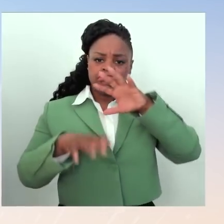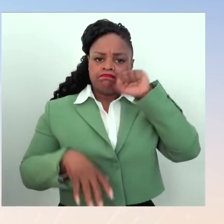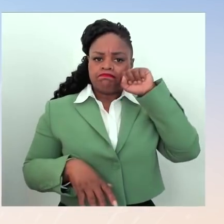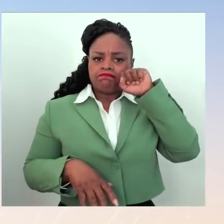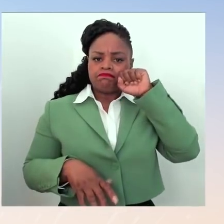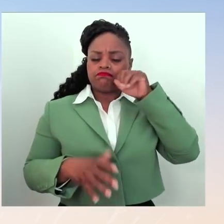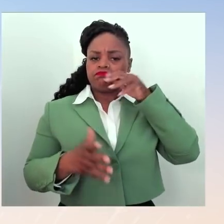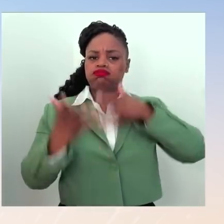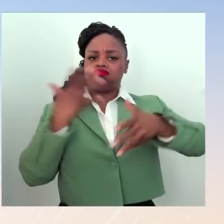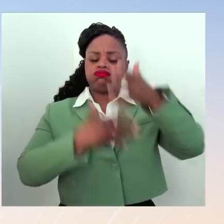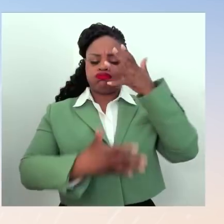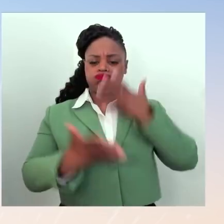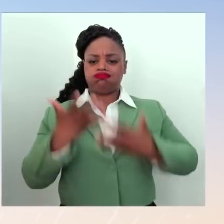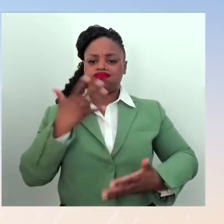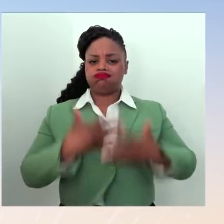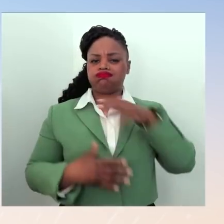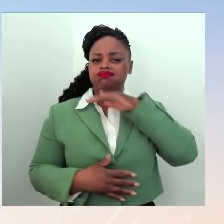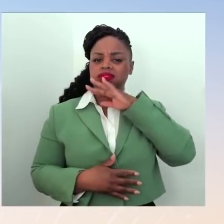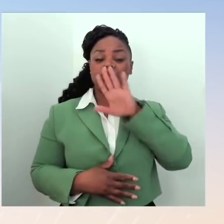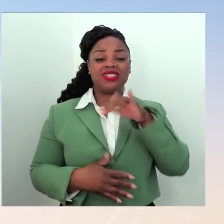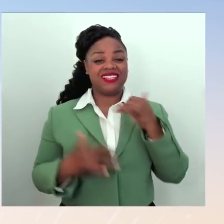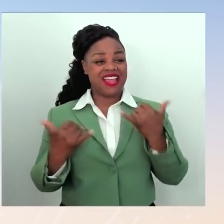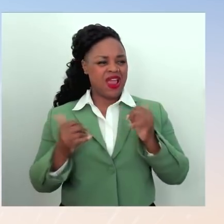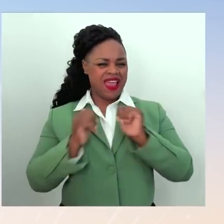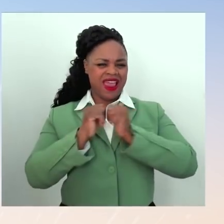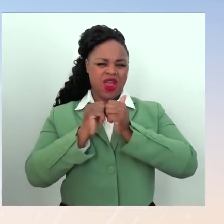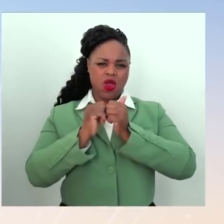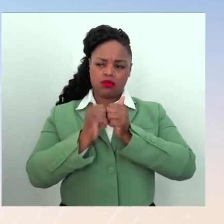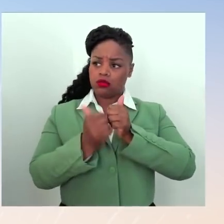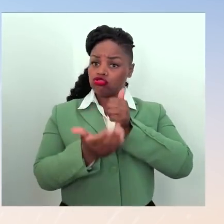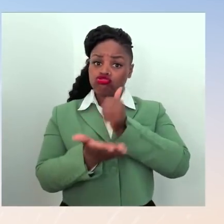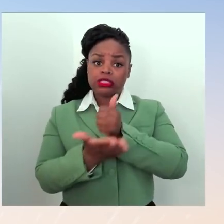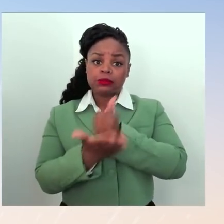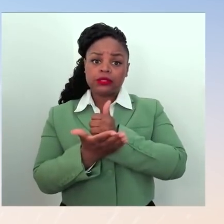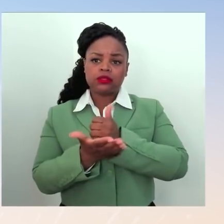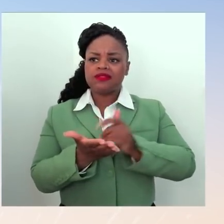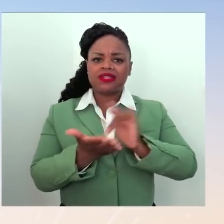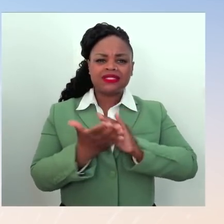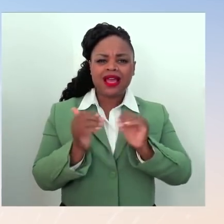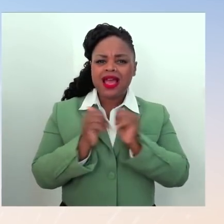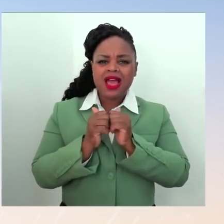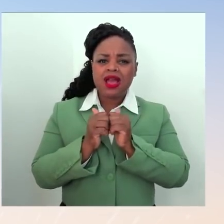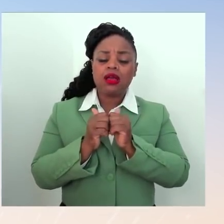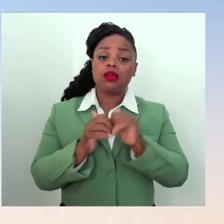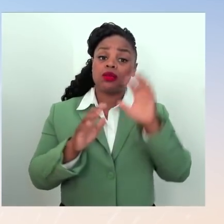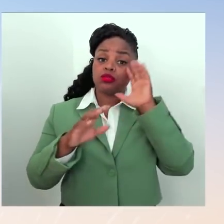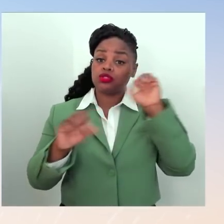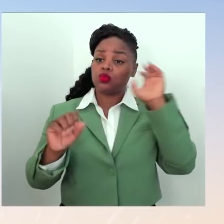and receive a briefing from VA doctors and nurses on their primary care and specialty health services for veterans.